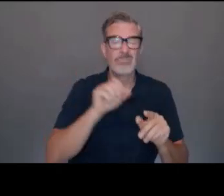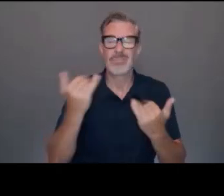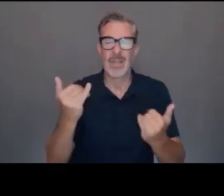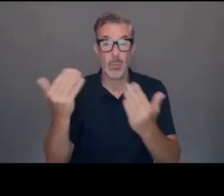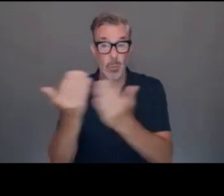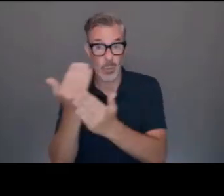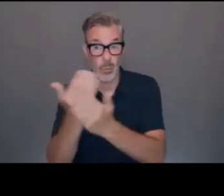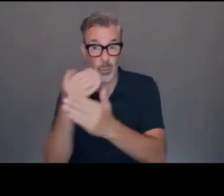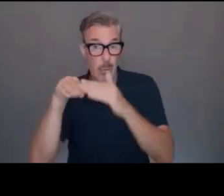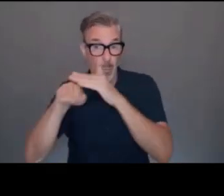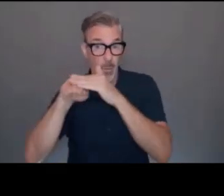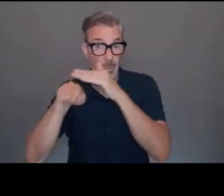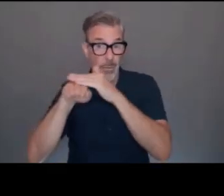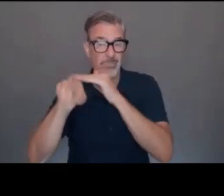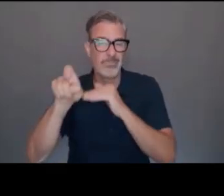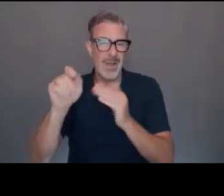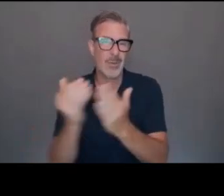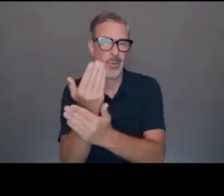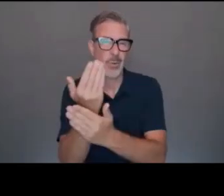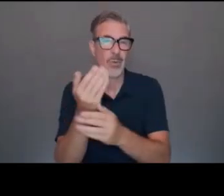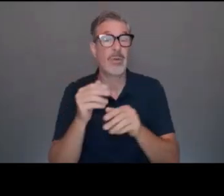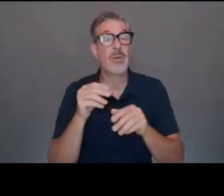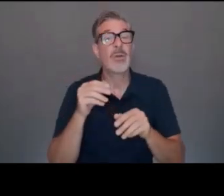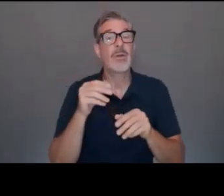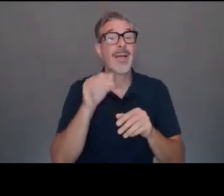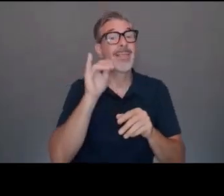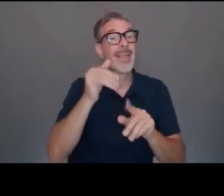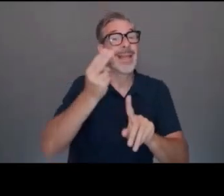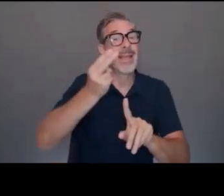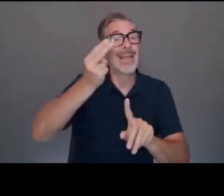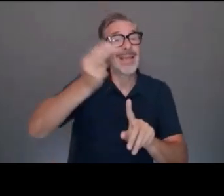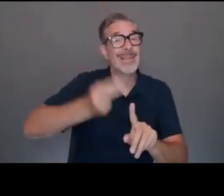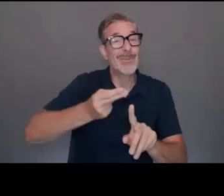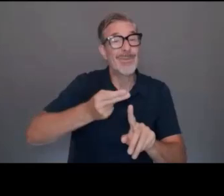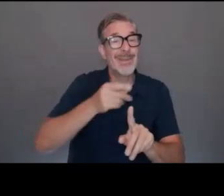Your application history will then be transferred and be visible to you in the updated portal.